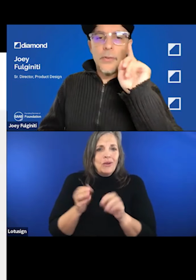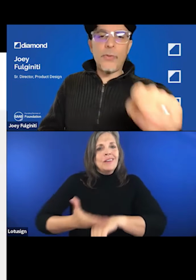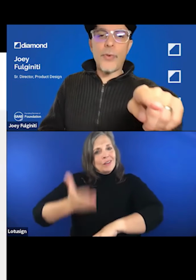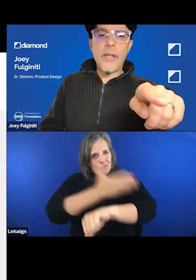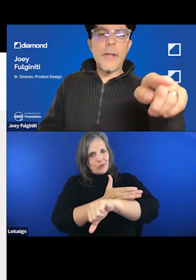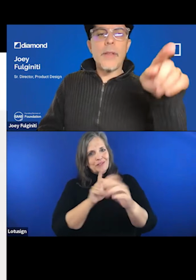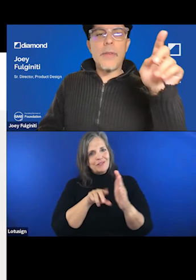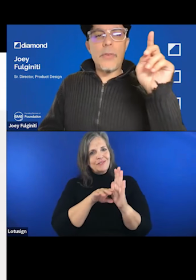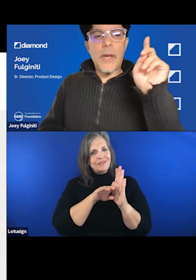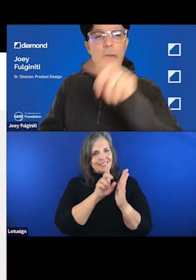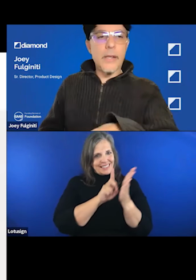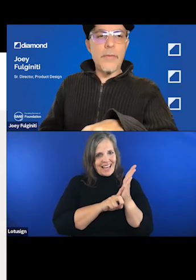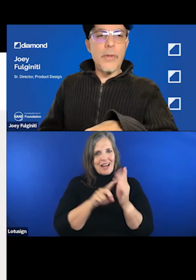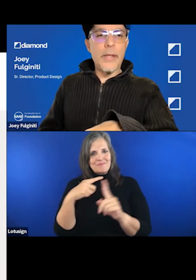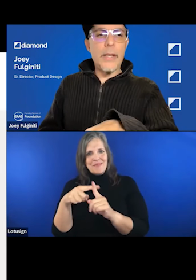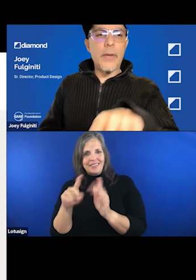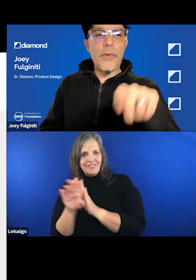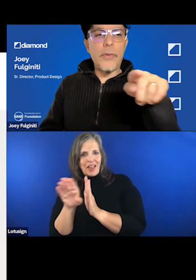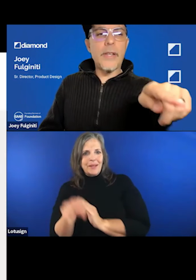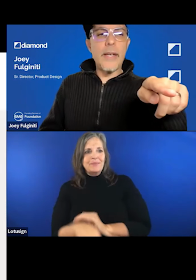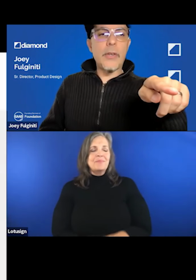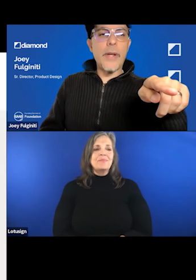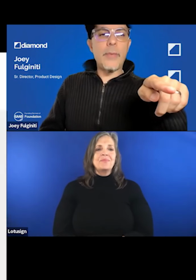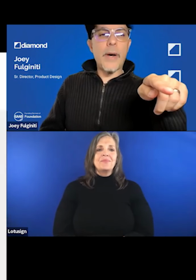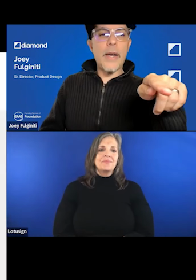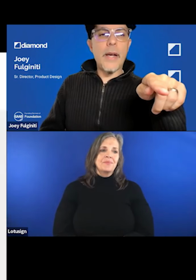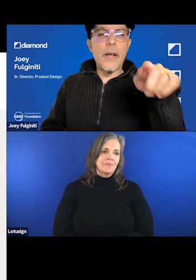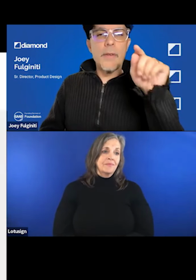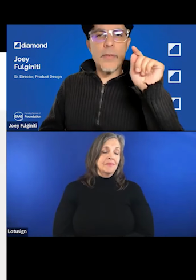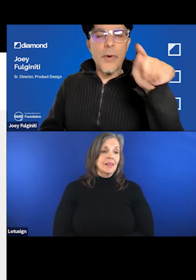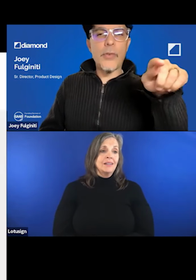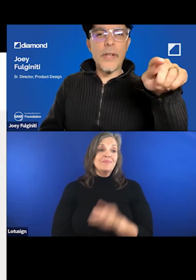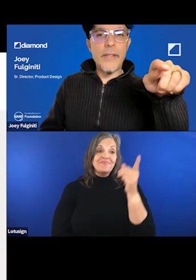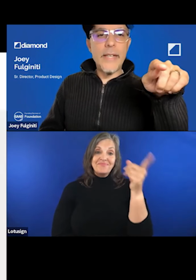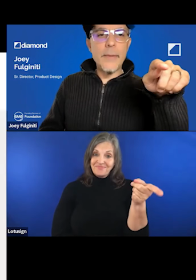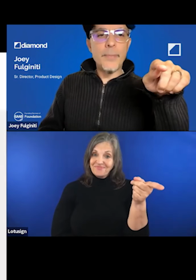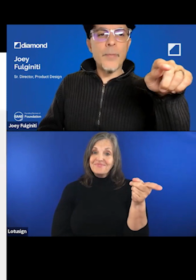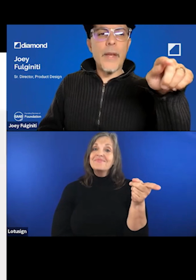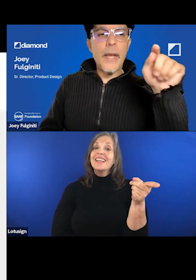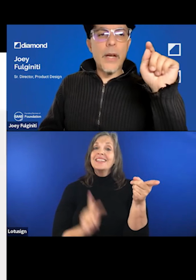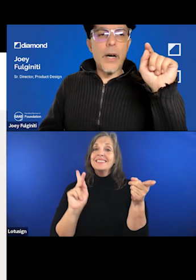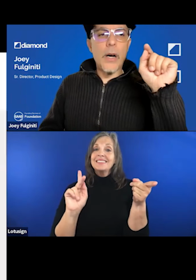is free this is I give you the link here this is a kit created by the folks at indeed and a